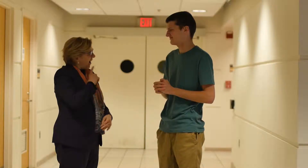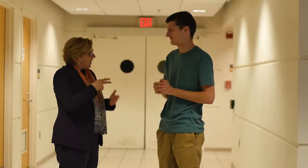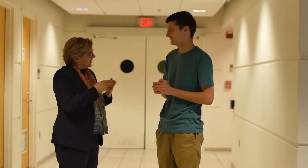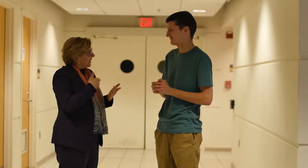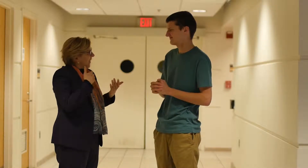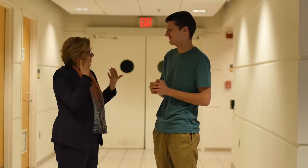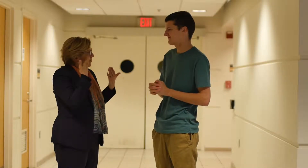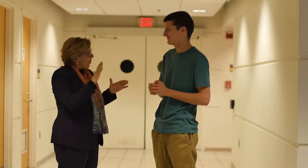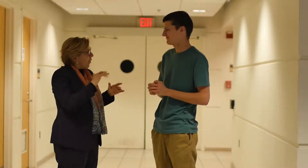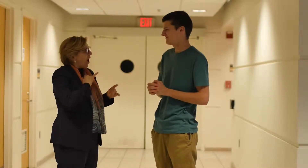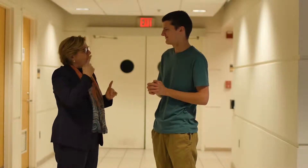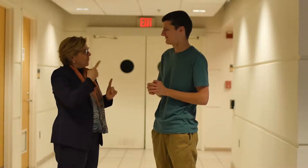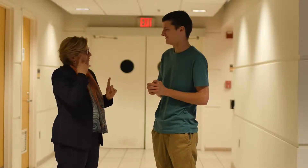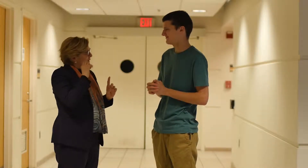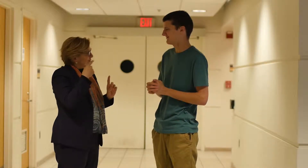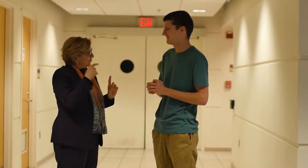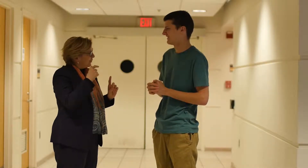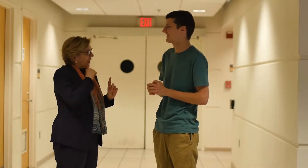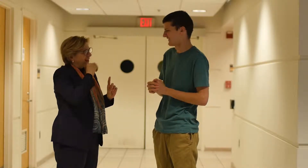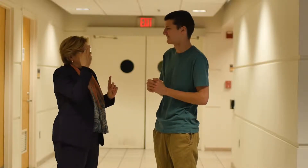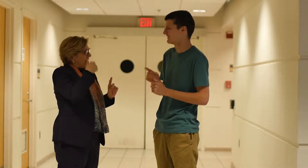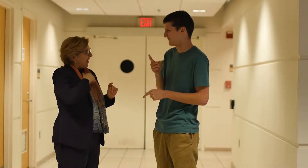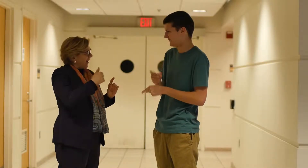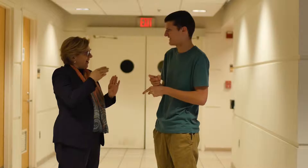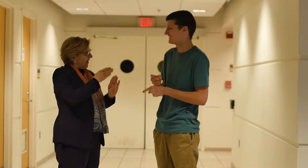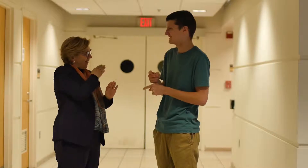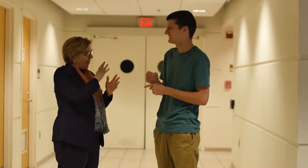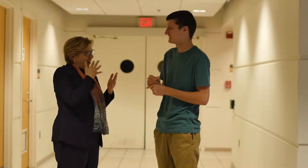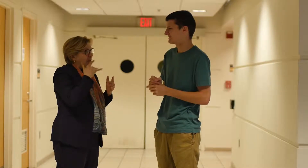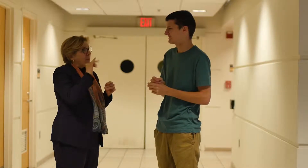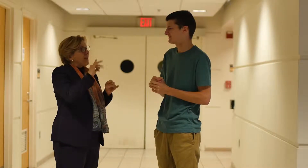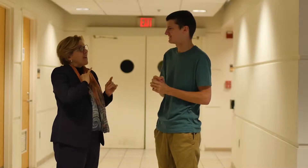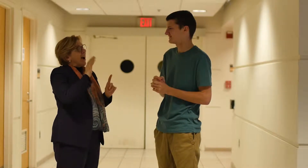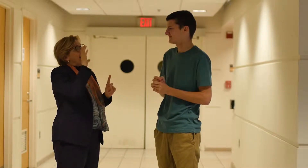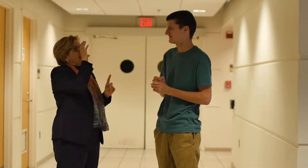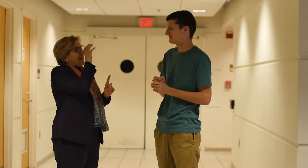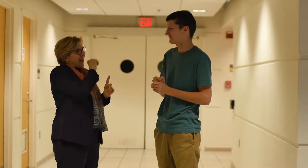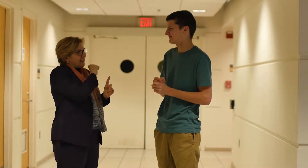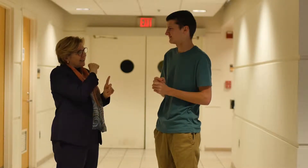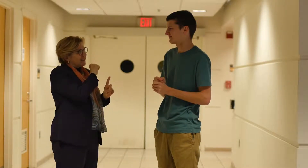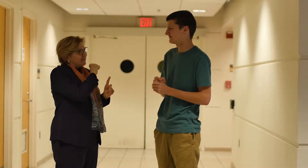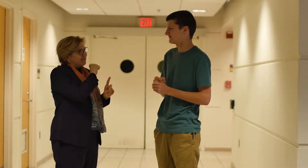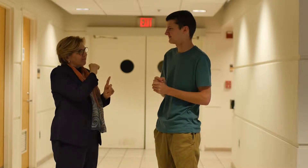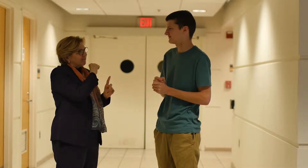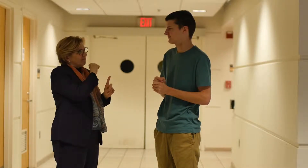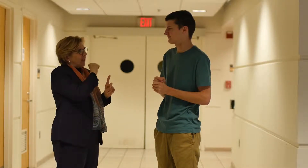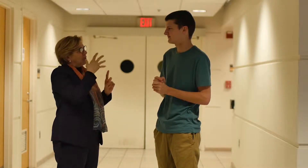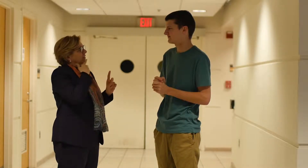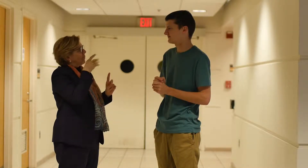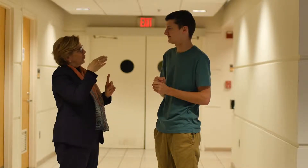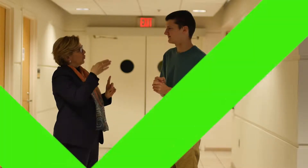Honestly, I don't know. I always thought it was green. I didn't think there'd be other colors. If I had to guess, I'd say blue.